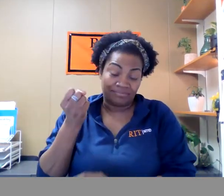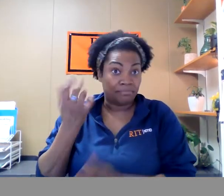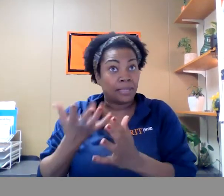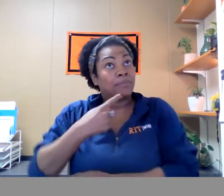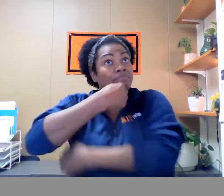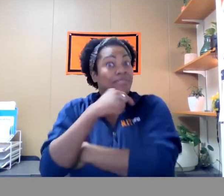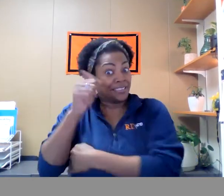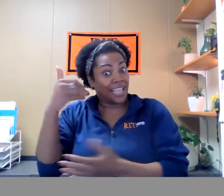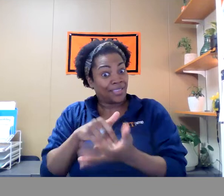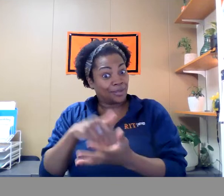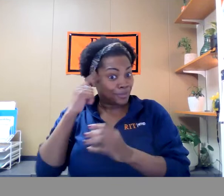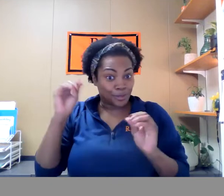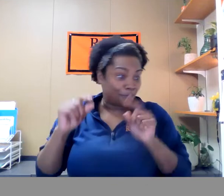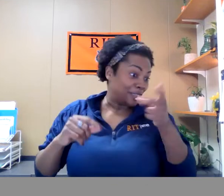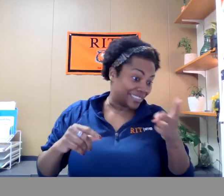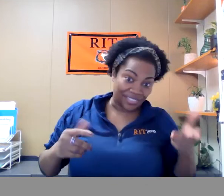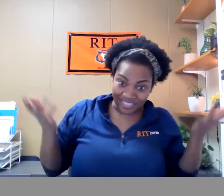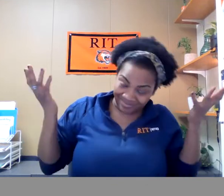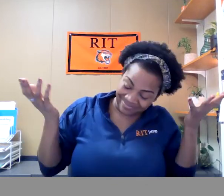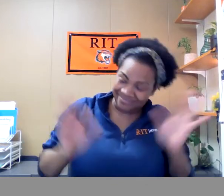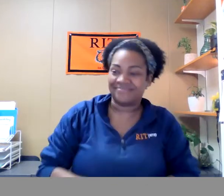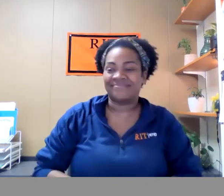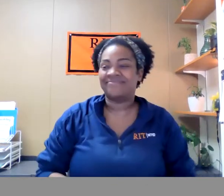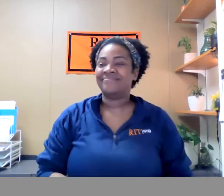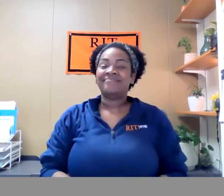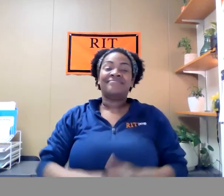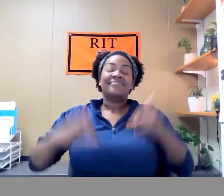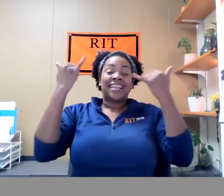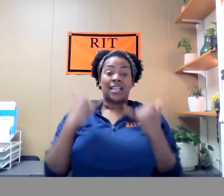the good example is an example of a winner, possibly,